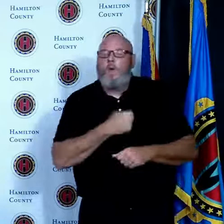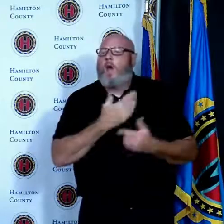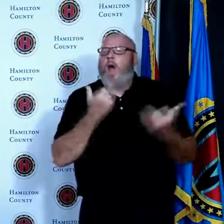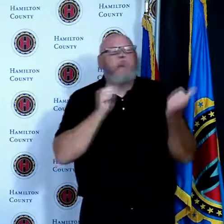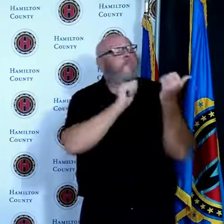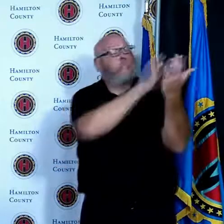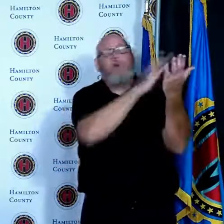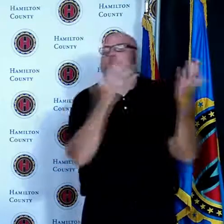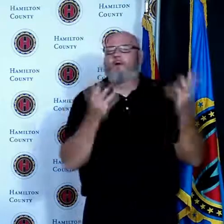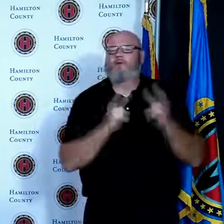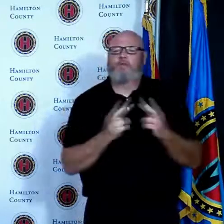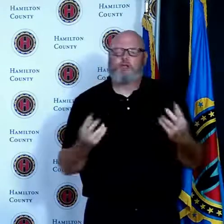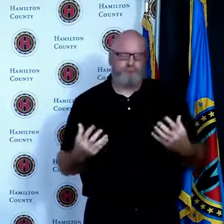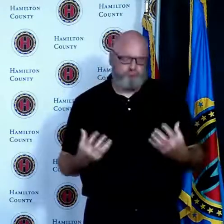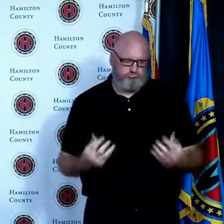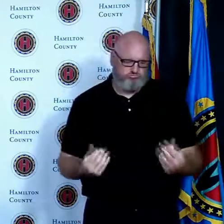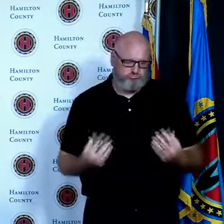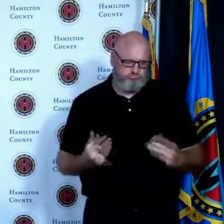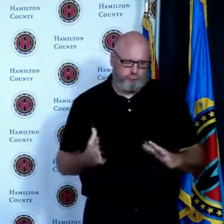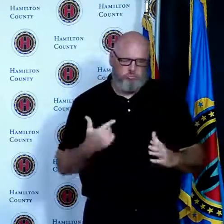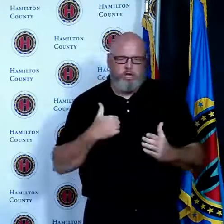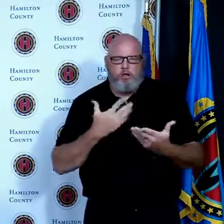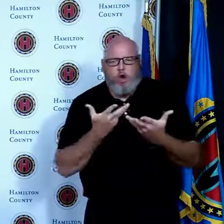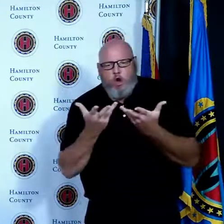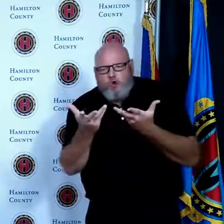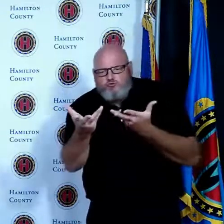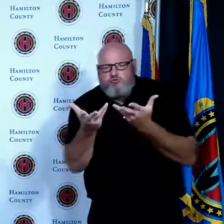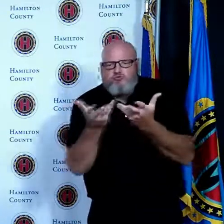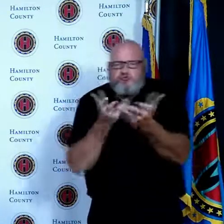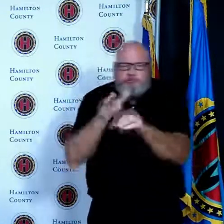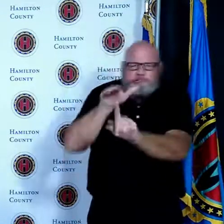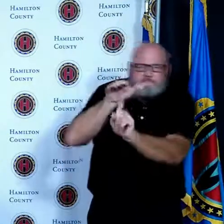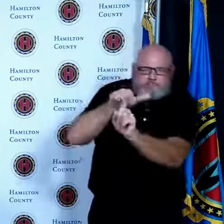identify the people that do have Covid-19 so that we can keep our